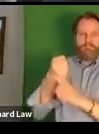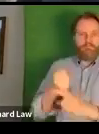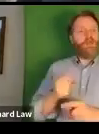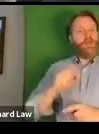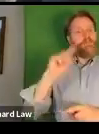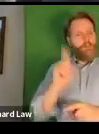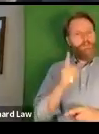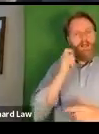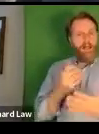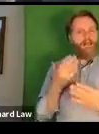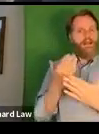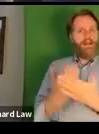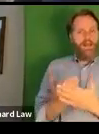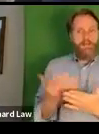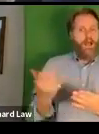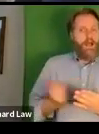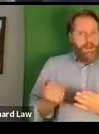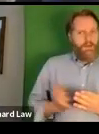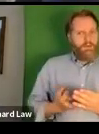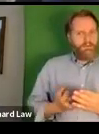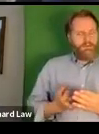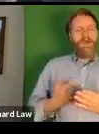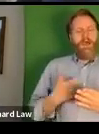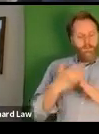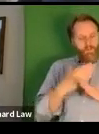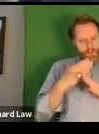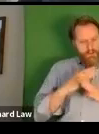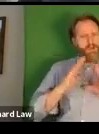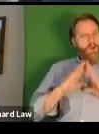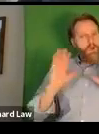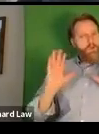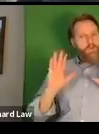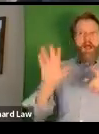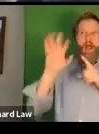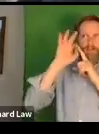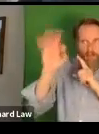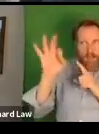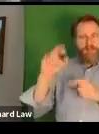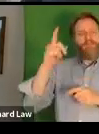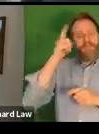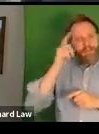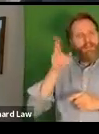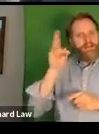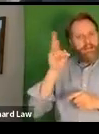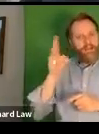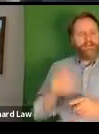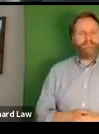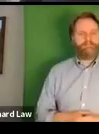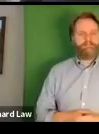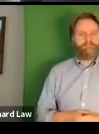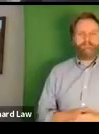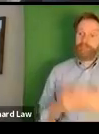today for them to go back and reconsider that. Okay thank you